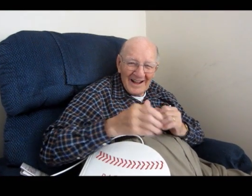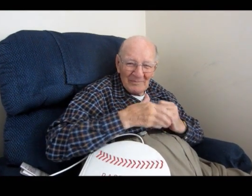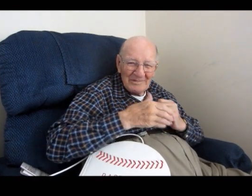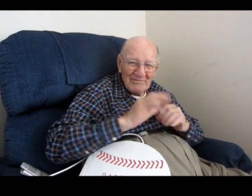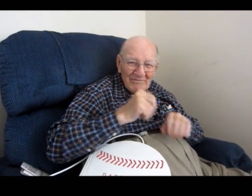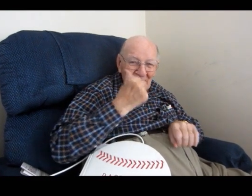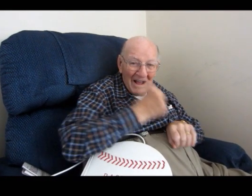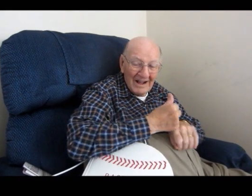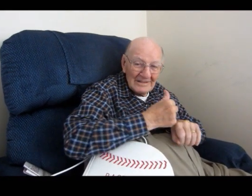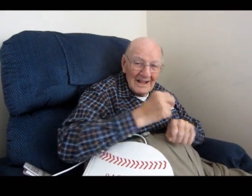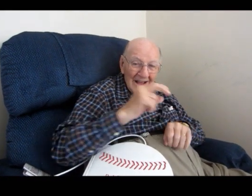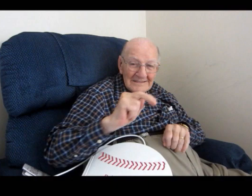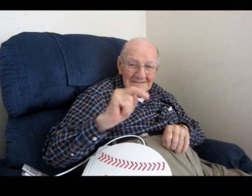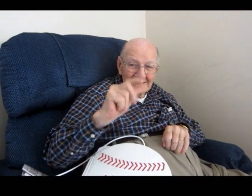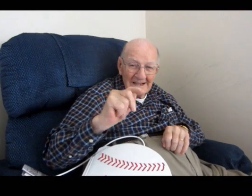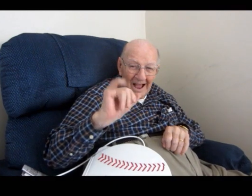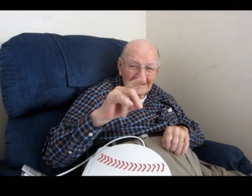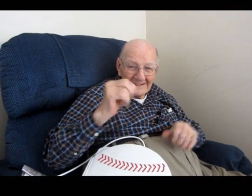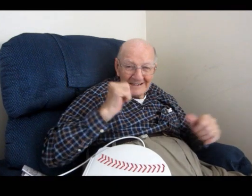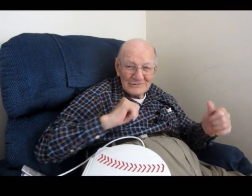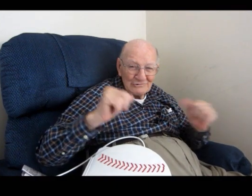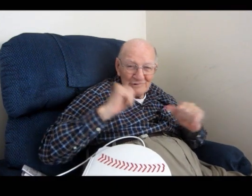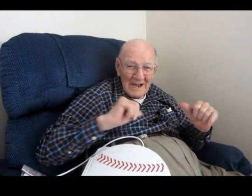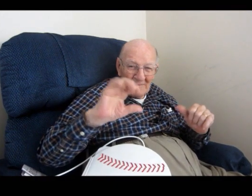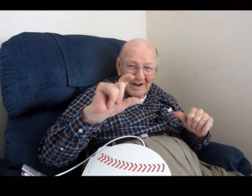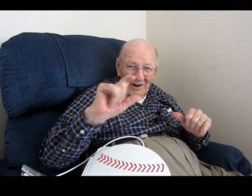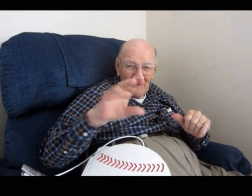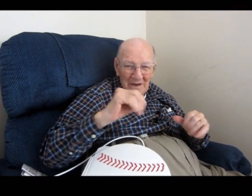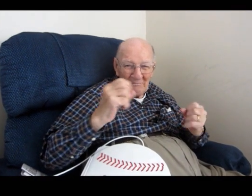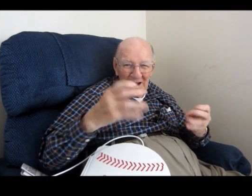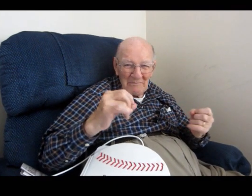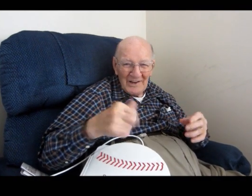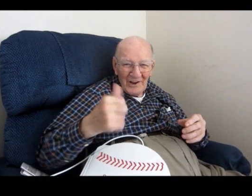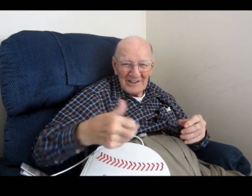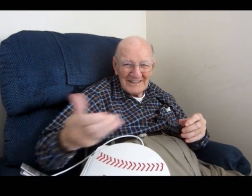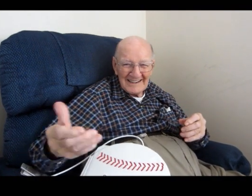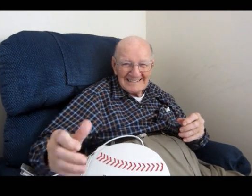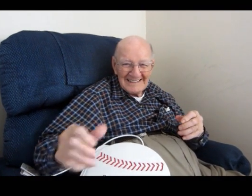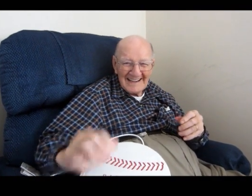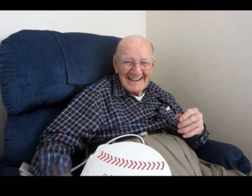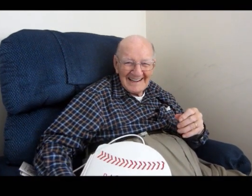and I helped establish the NTID Drama club, among many other things